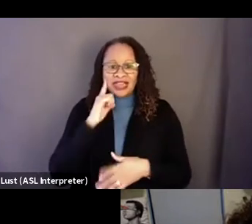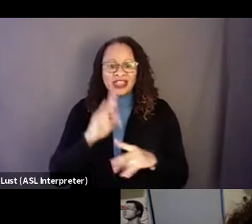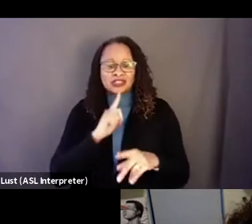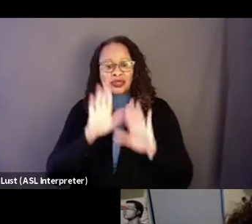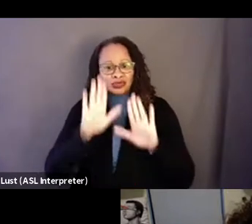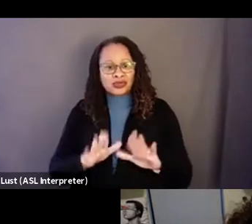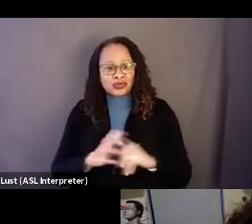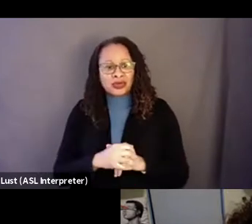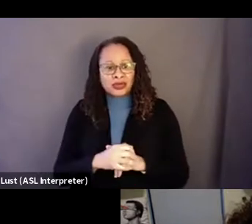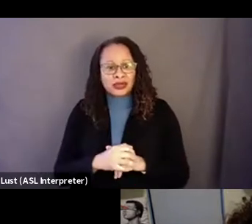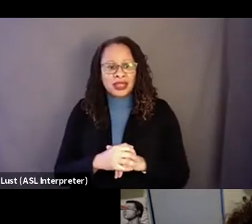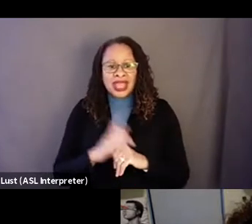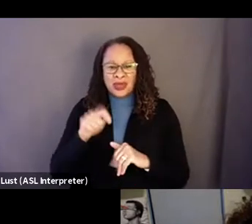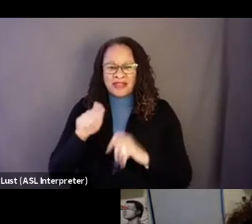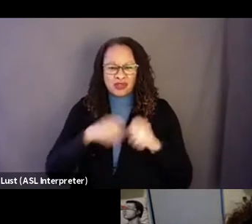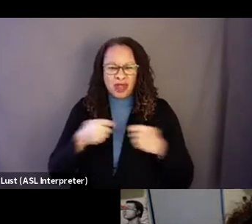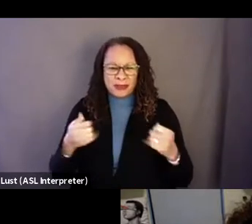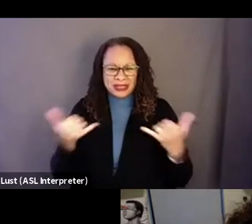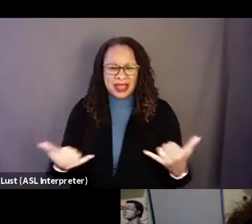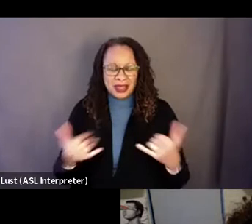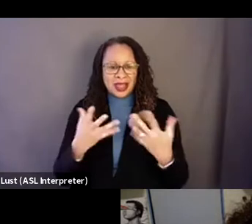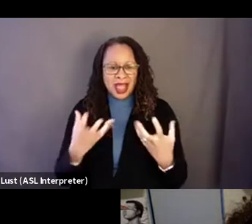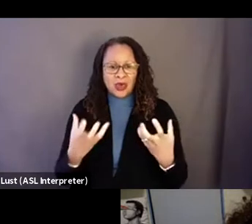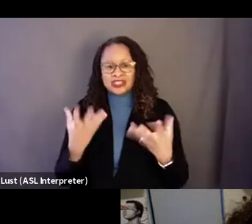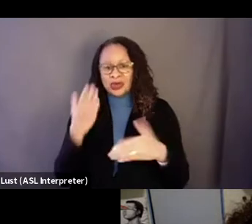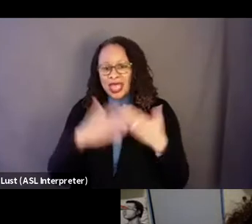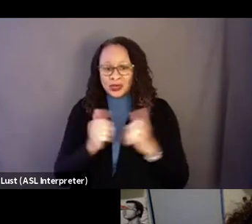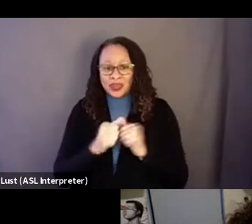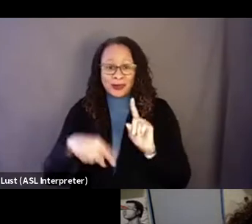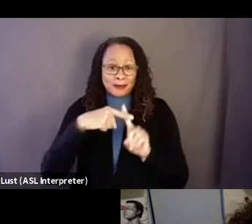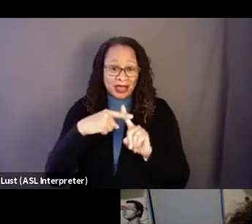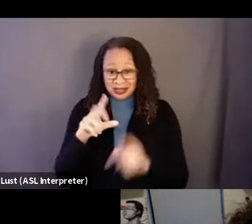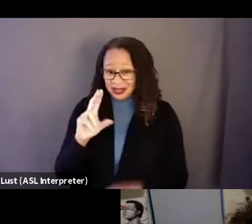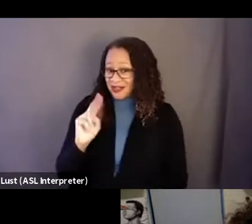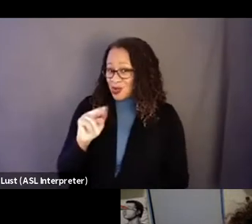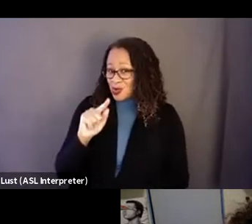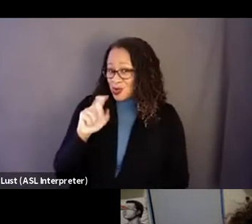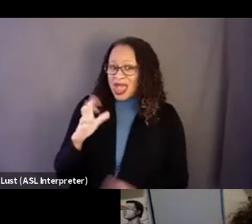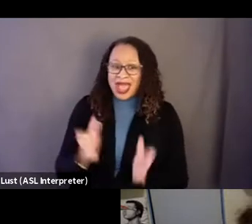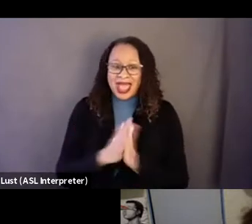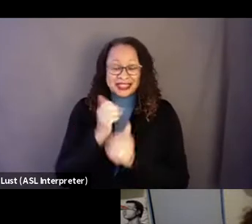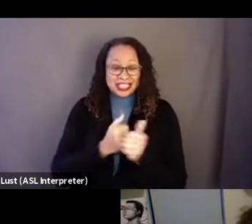And so we have to wrap up now, but I wanted to end on a positive note. So I wanted to ask each of you,